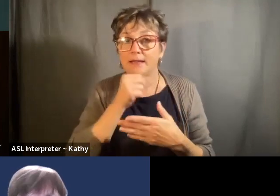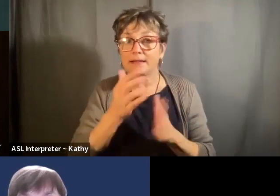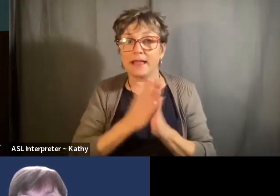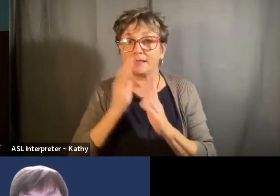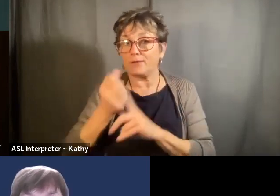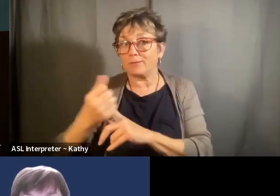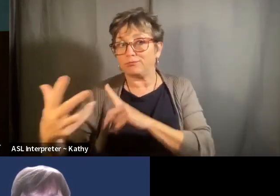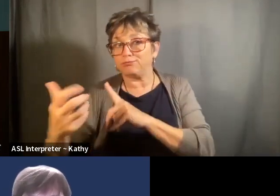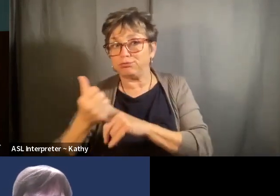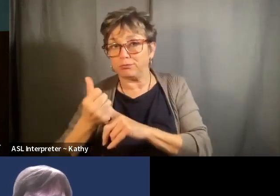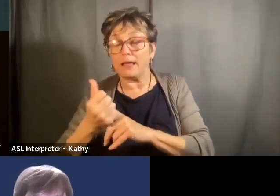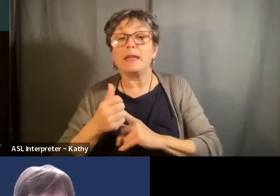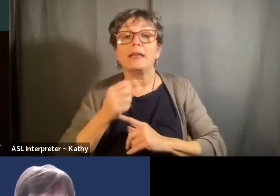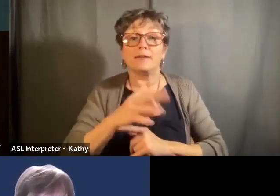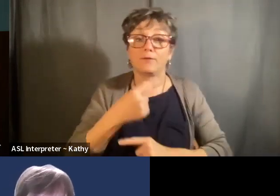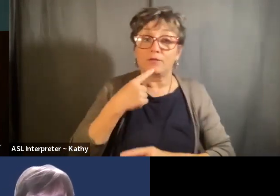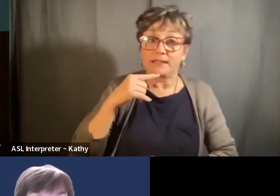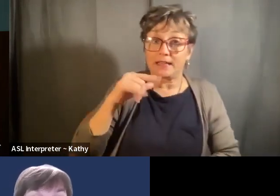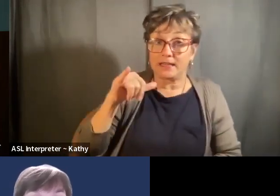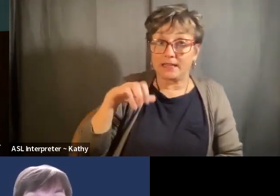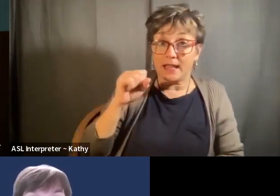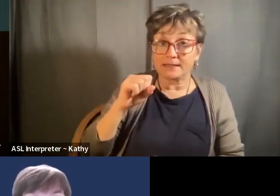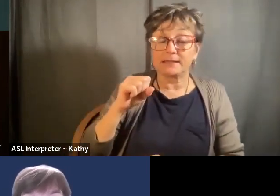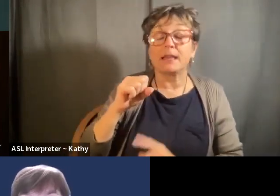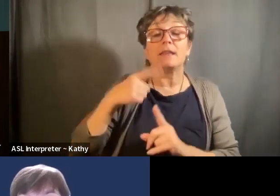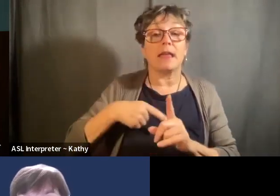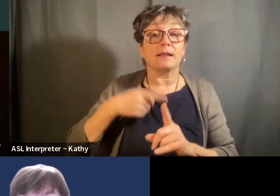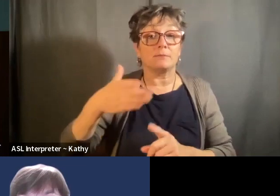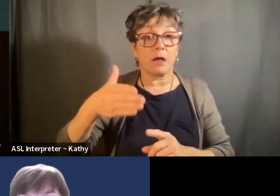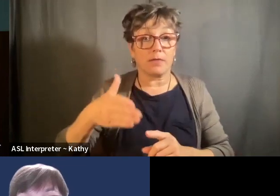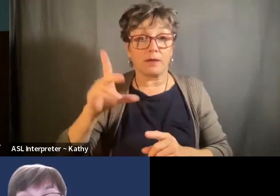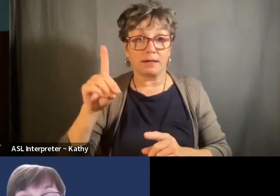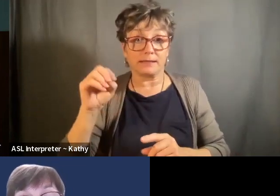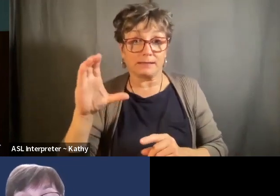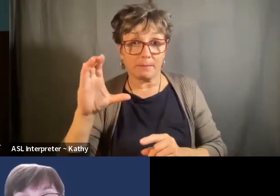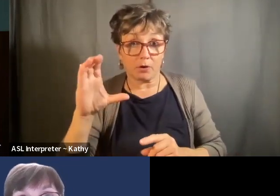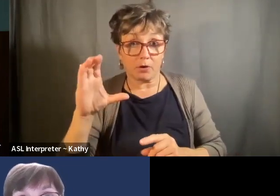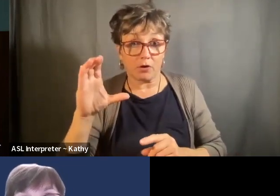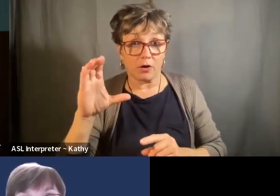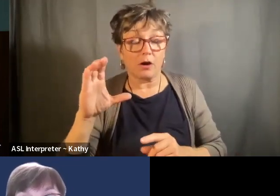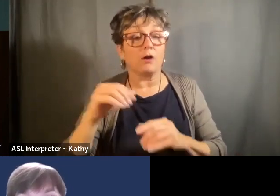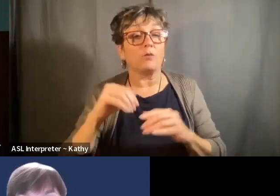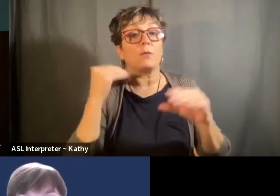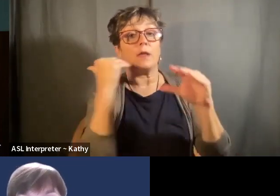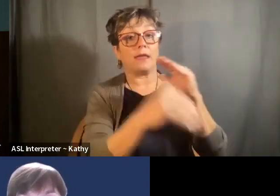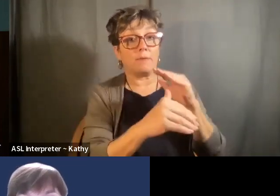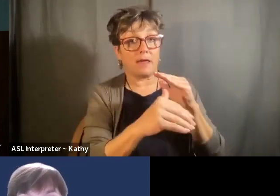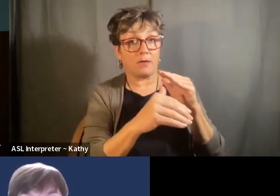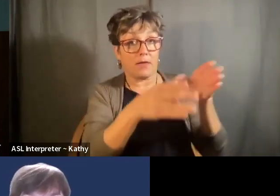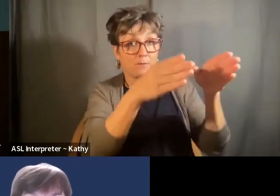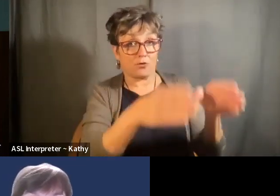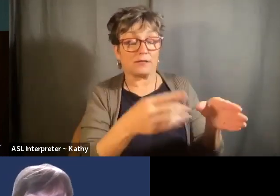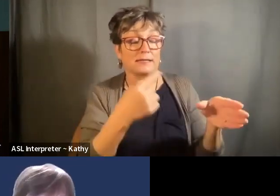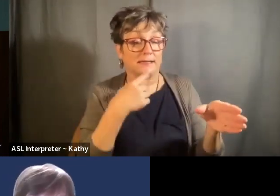will get an email in December saying we're excited to add that we have just launched the